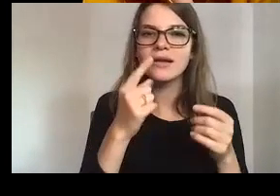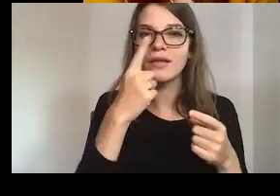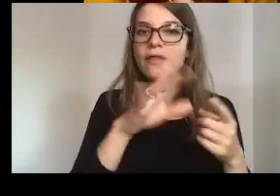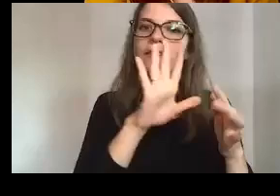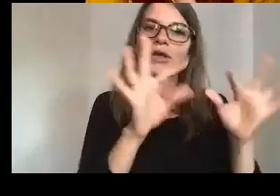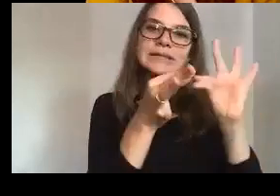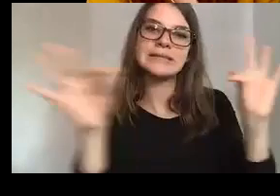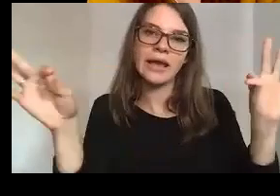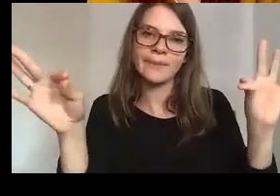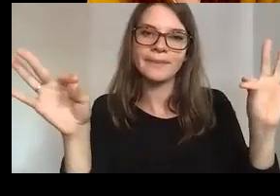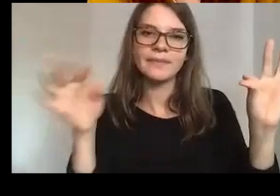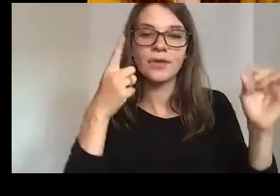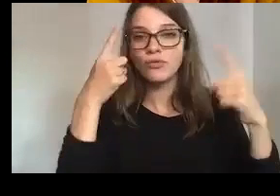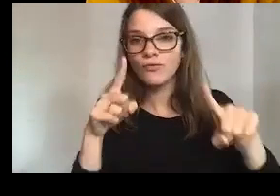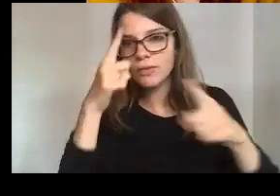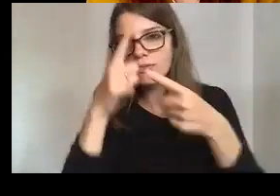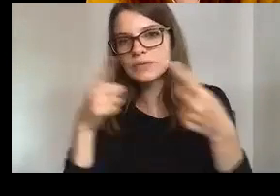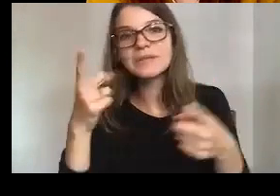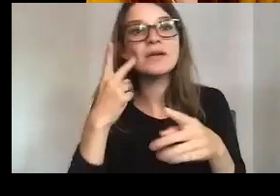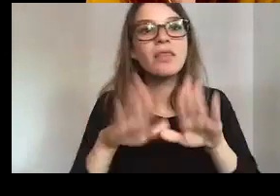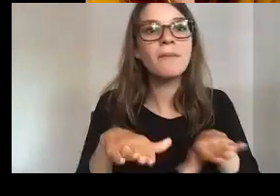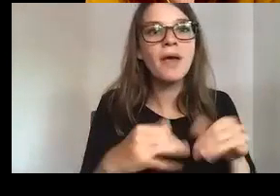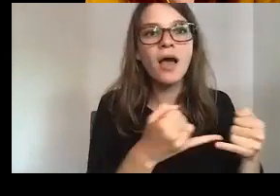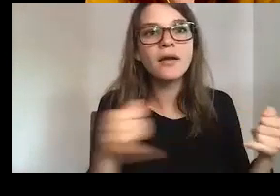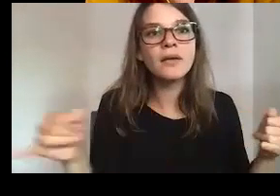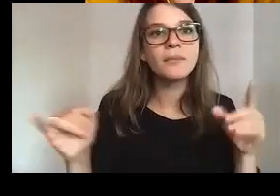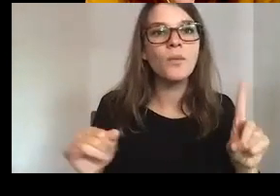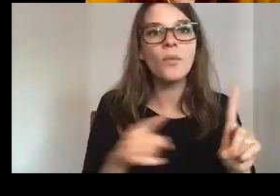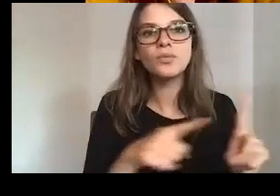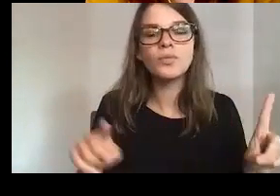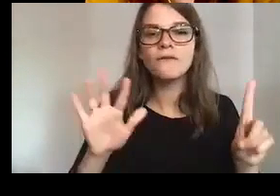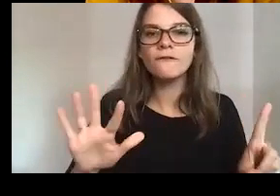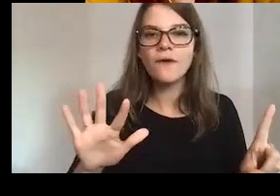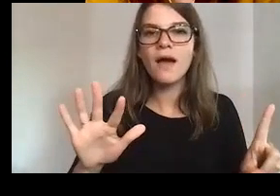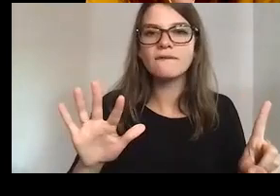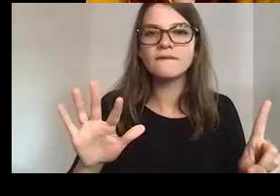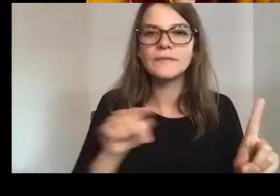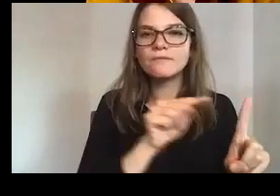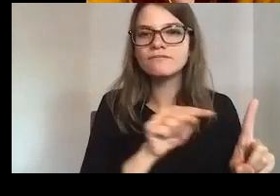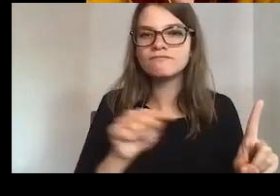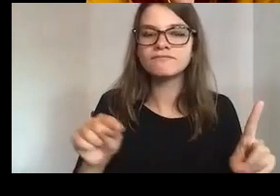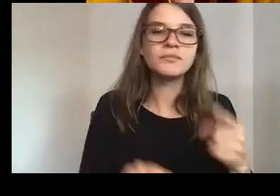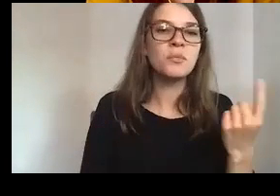so you'll kind of see at the bottom the scale that was provided so one or two is sort of I